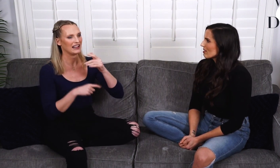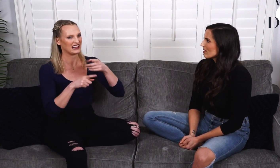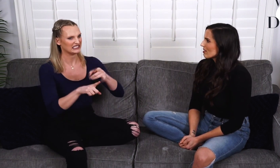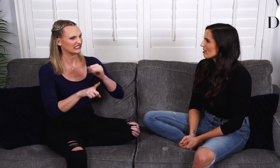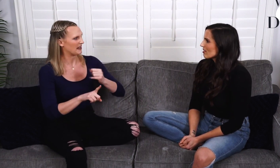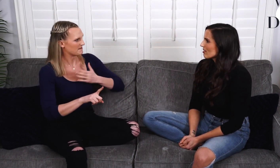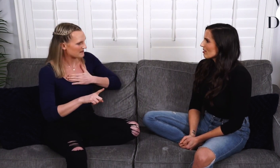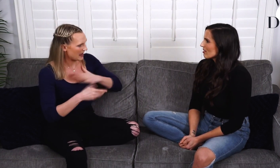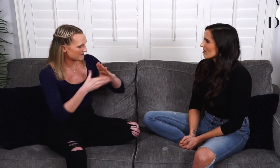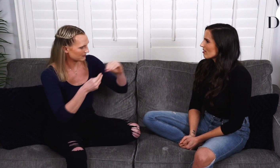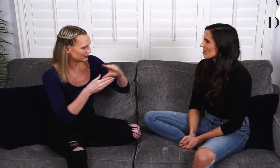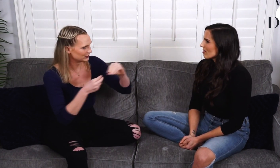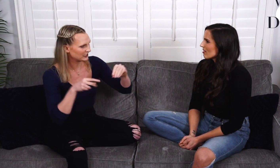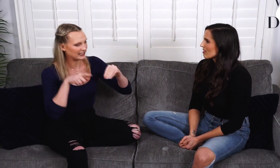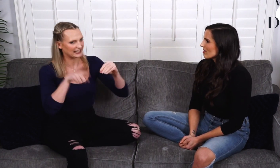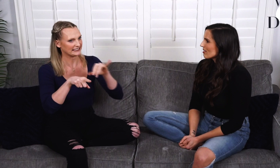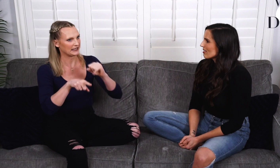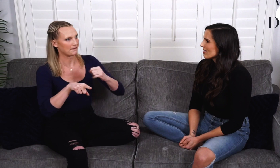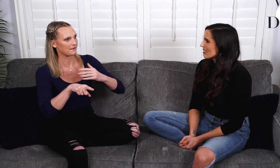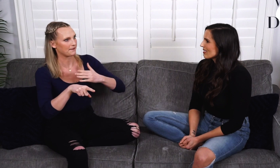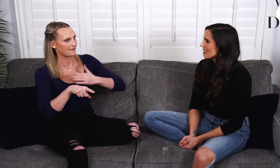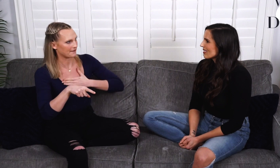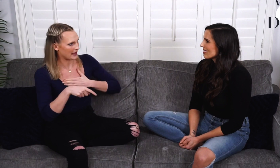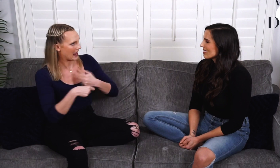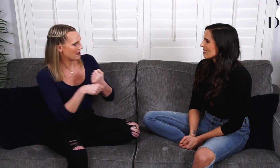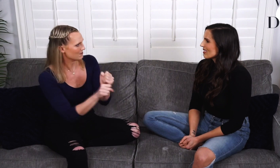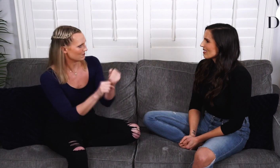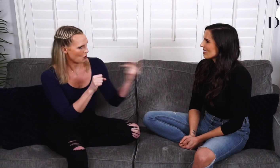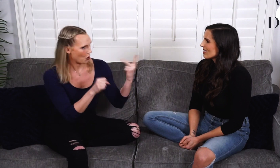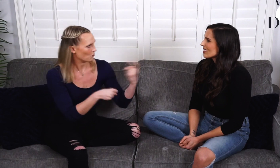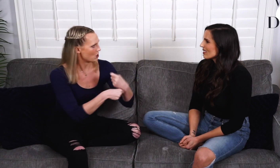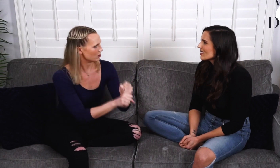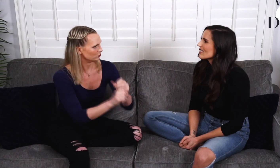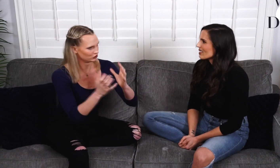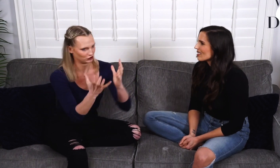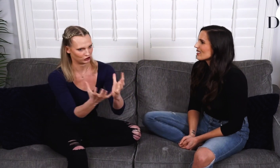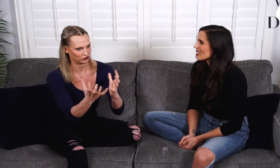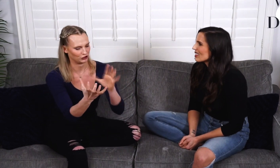So I feel like, this is my message, and this is our production,